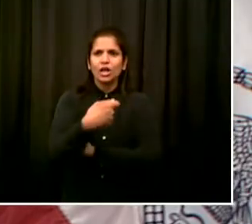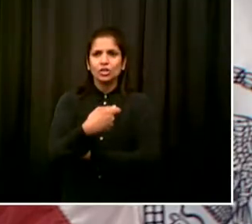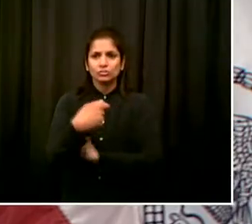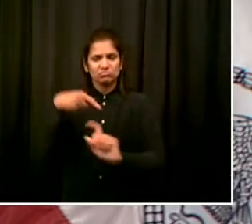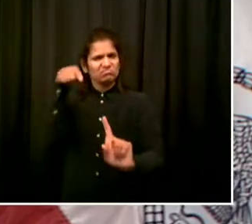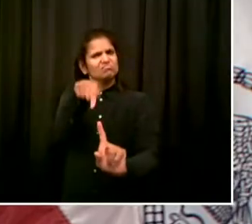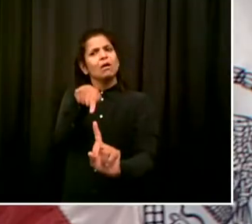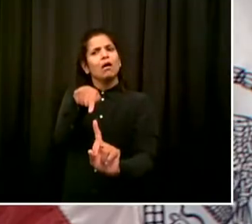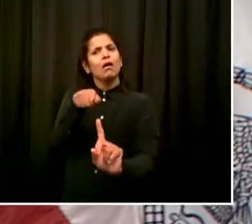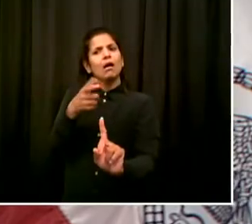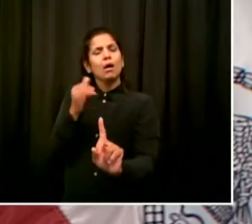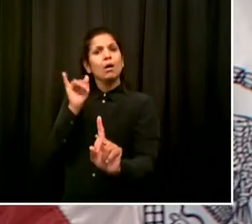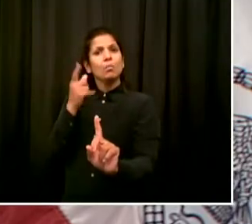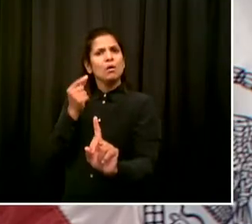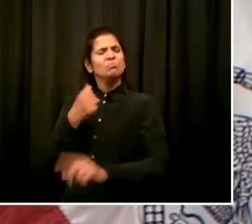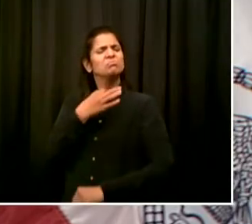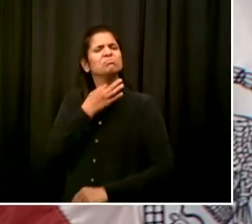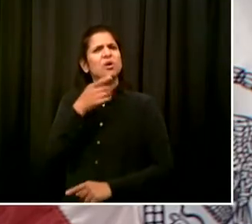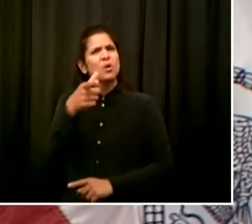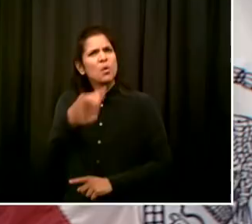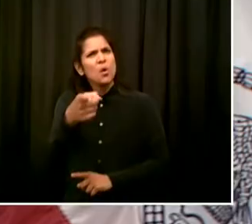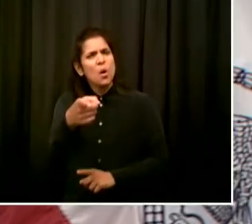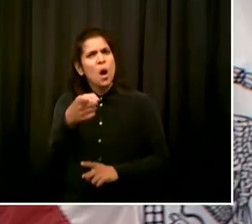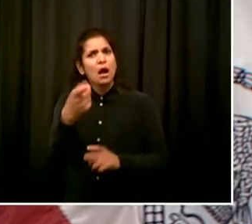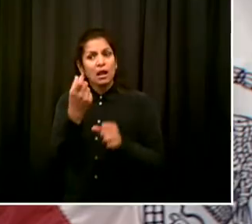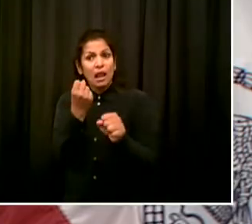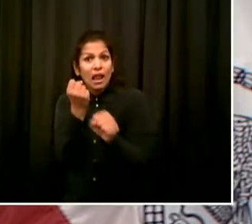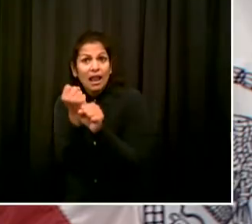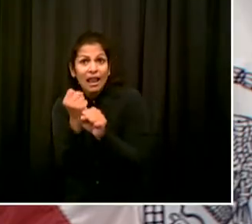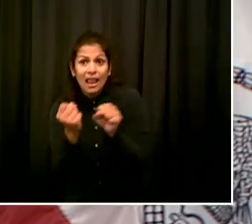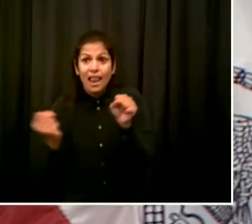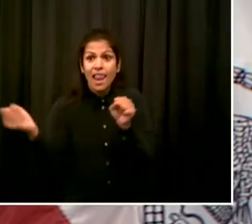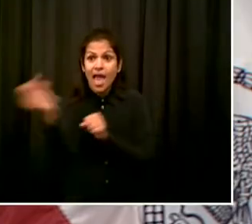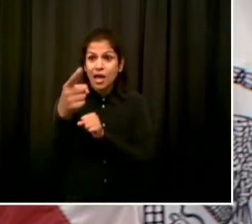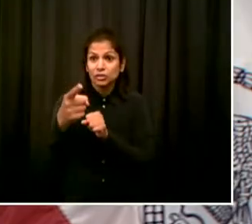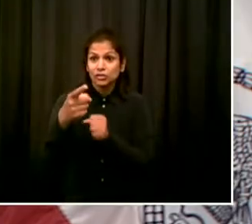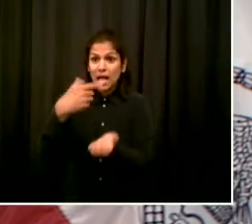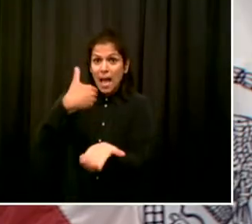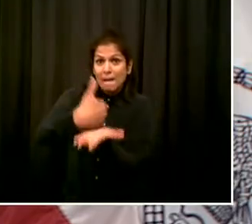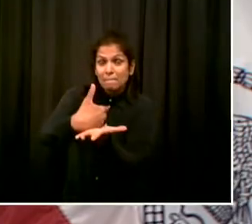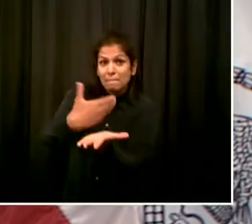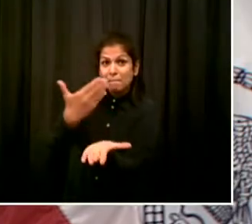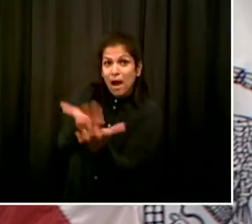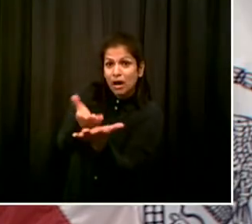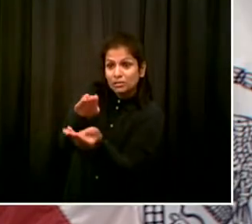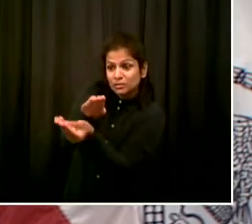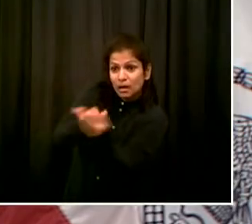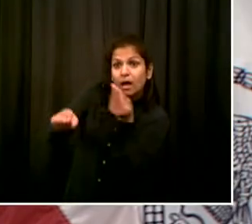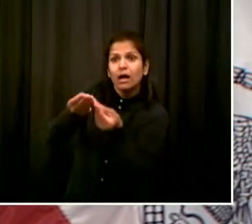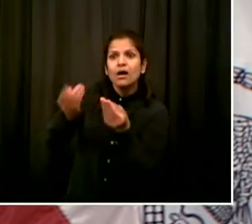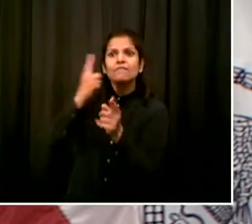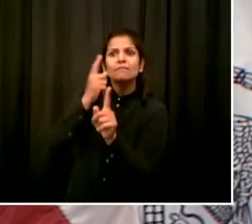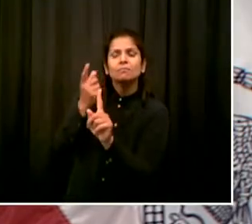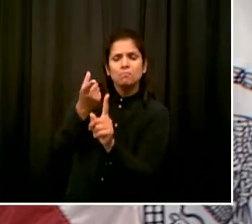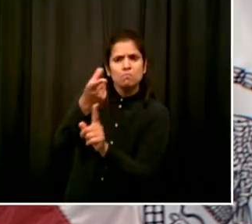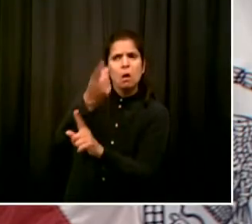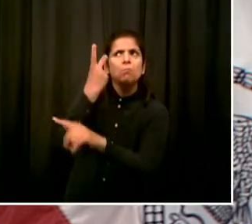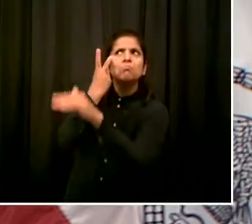KNOW YOU HAVE E ONRMOE BUDGET. WHERE DO YOU SEE THE CITY GOING